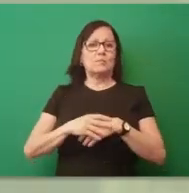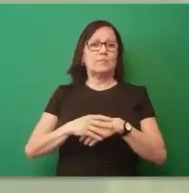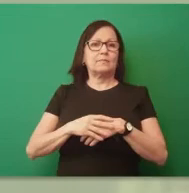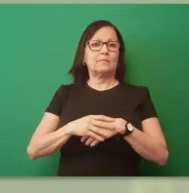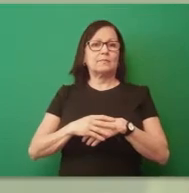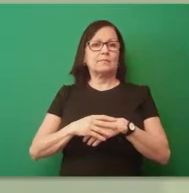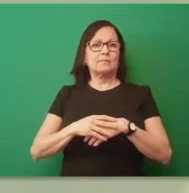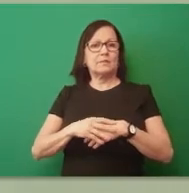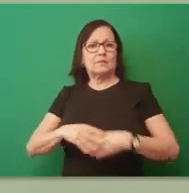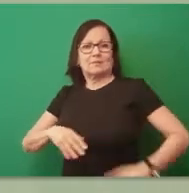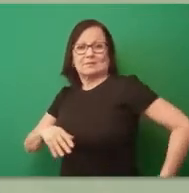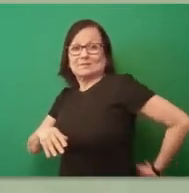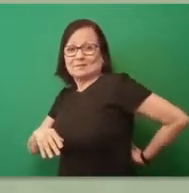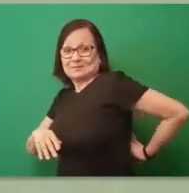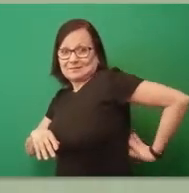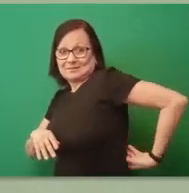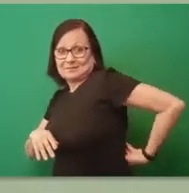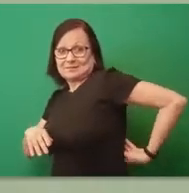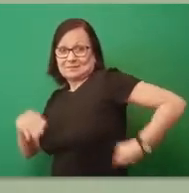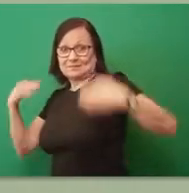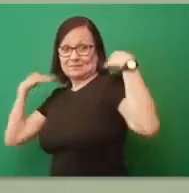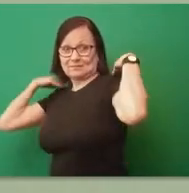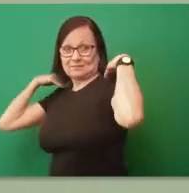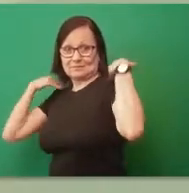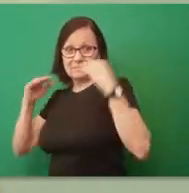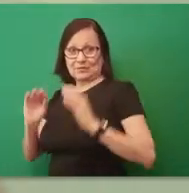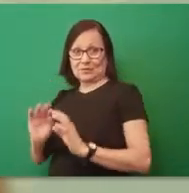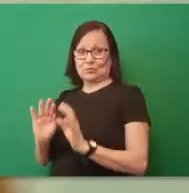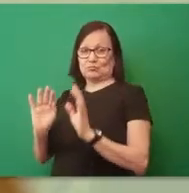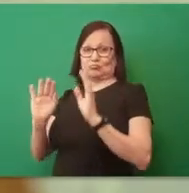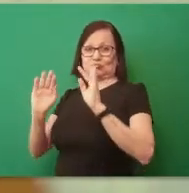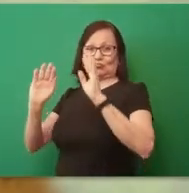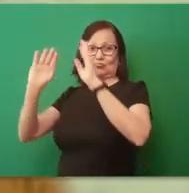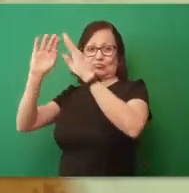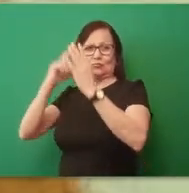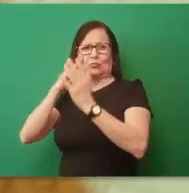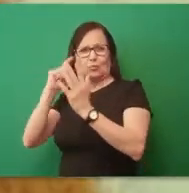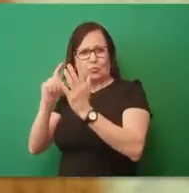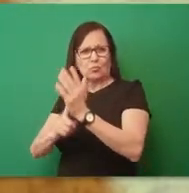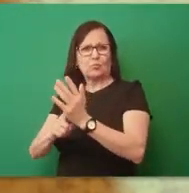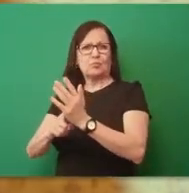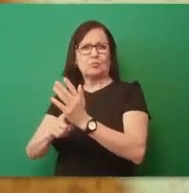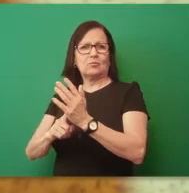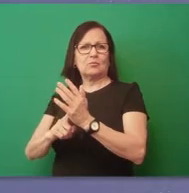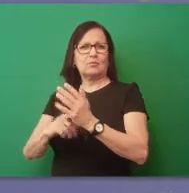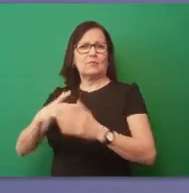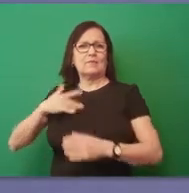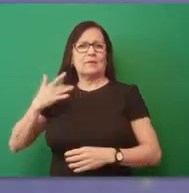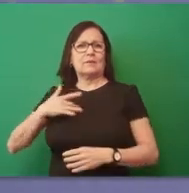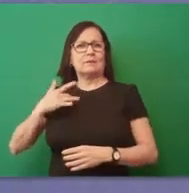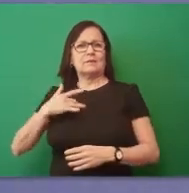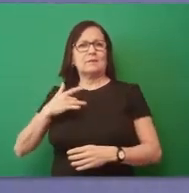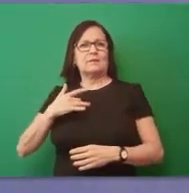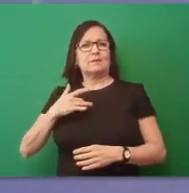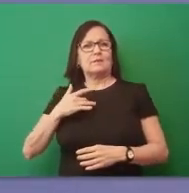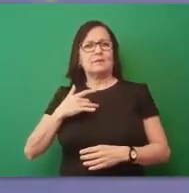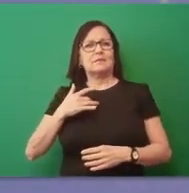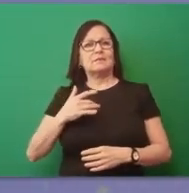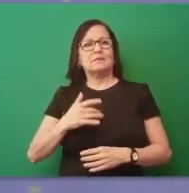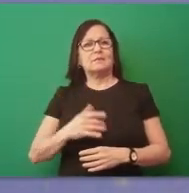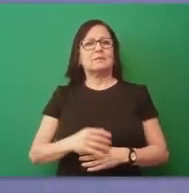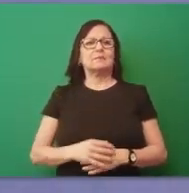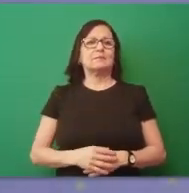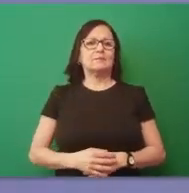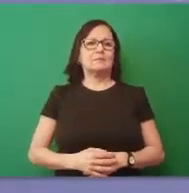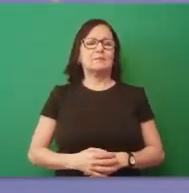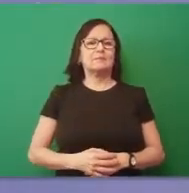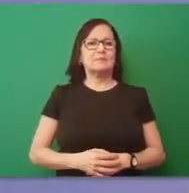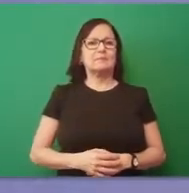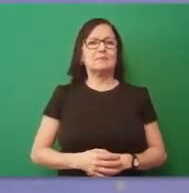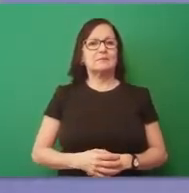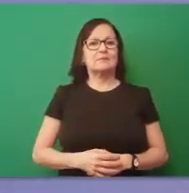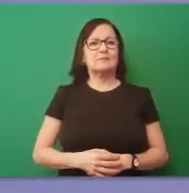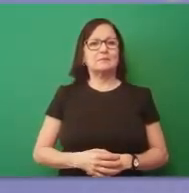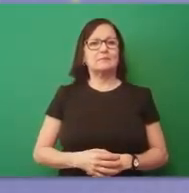lower back, the middle back, the upper back and shoulders.